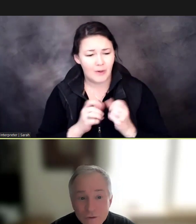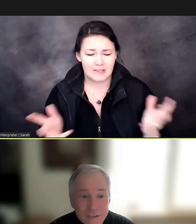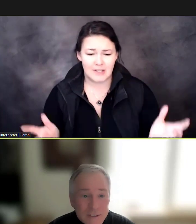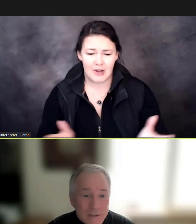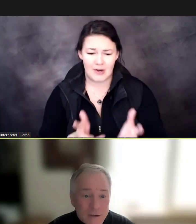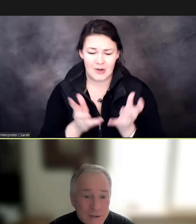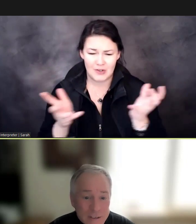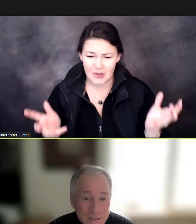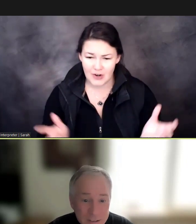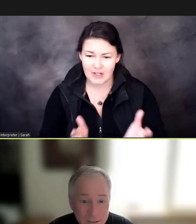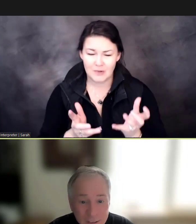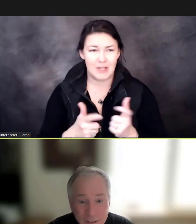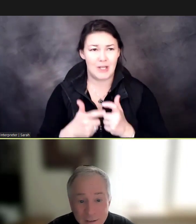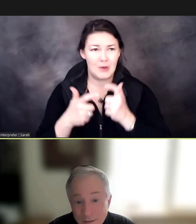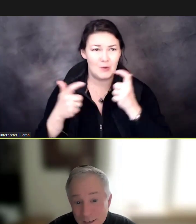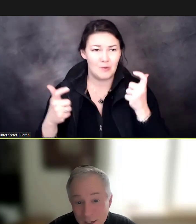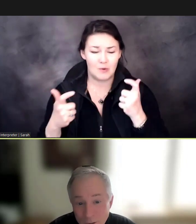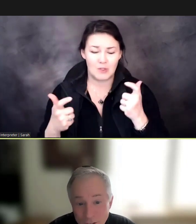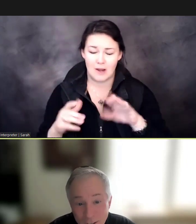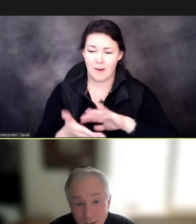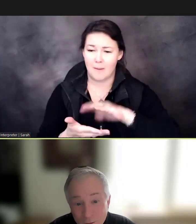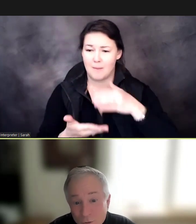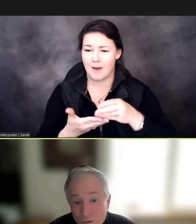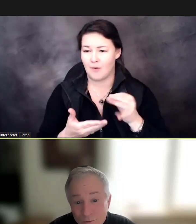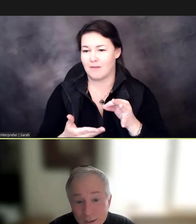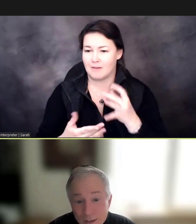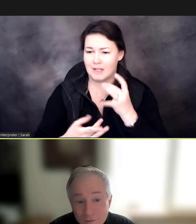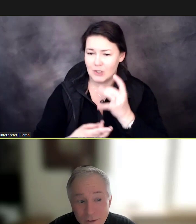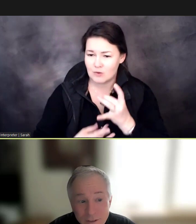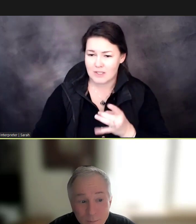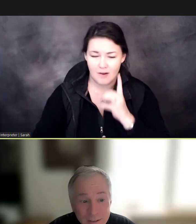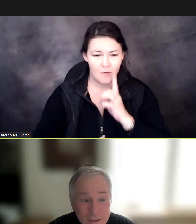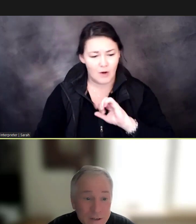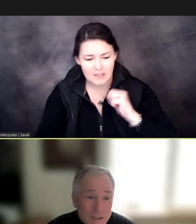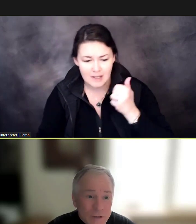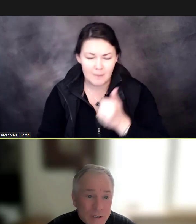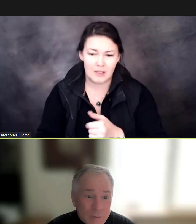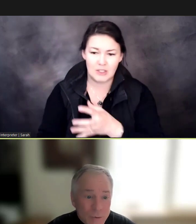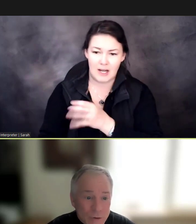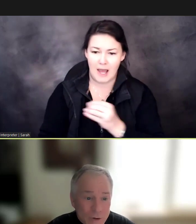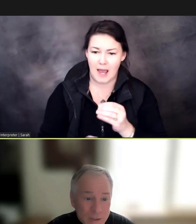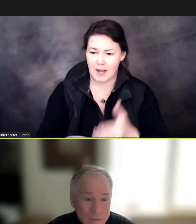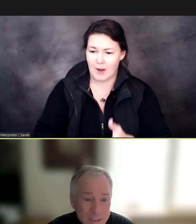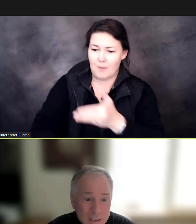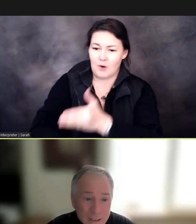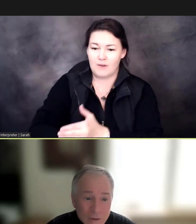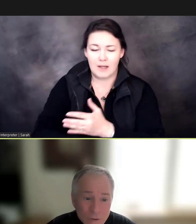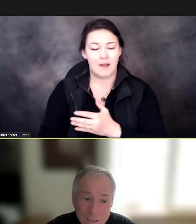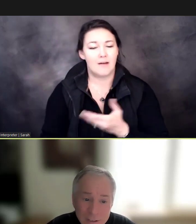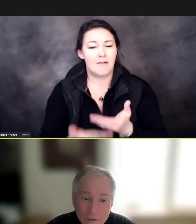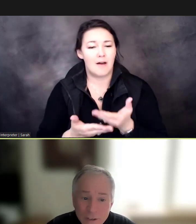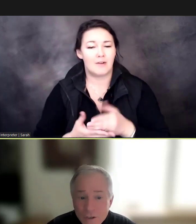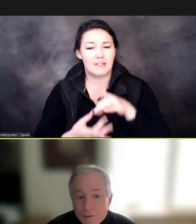amount of interest that there is in establishing and improving evidence-based hearing screening programs, really so that children